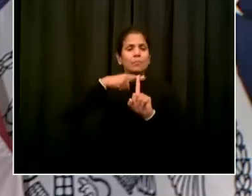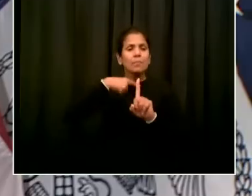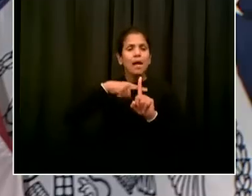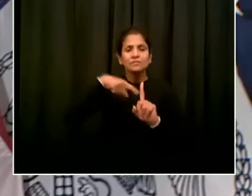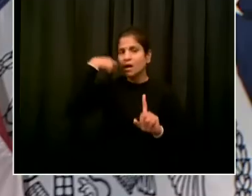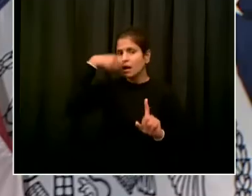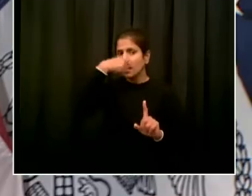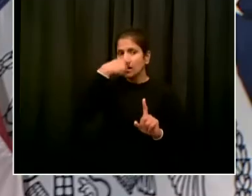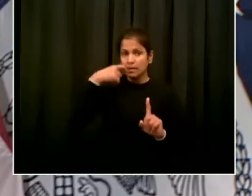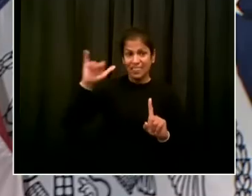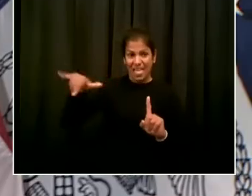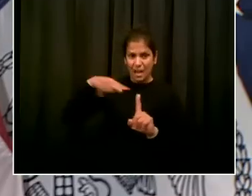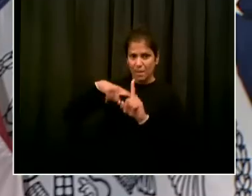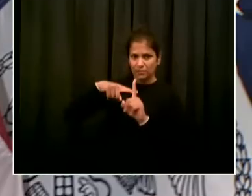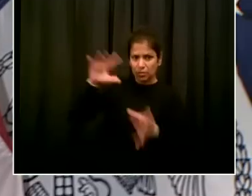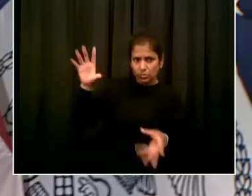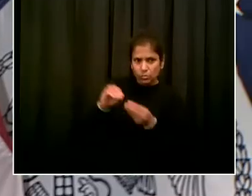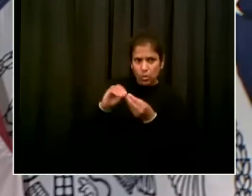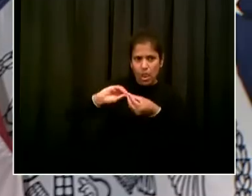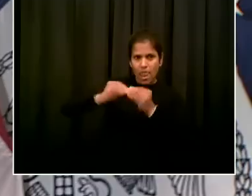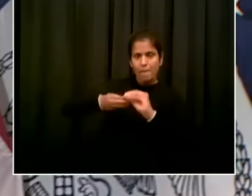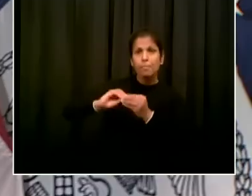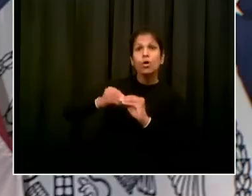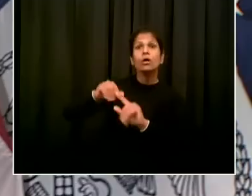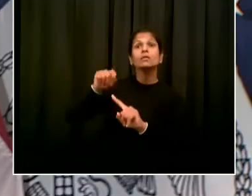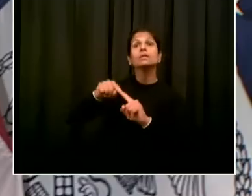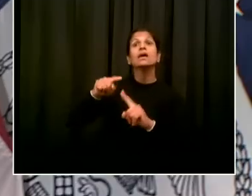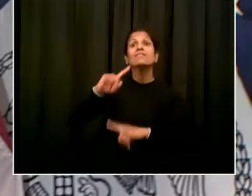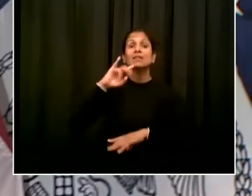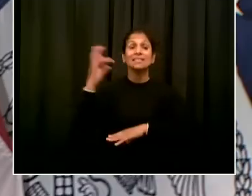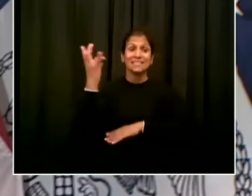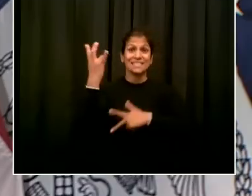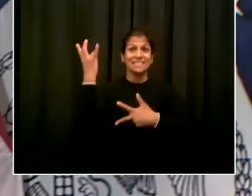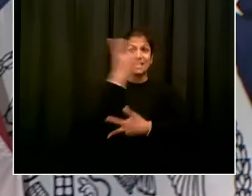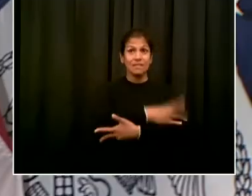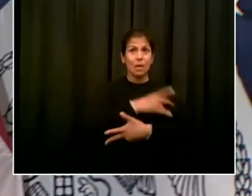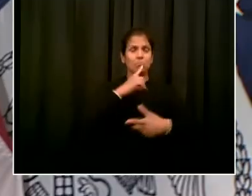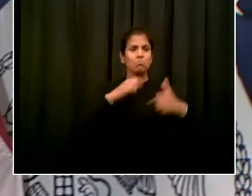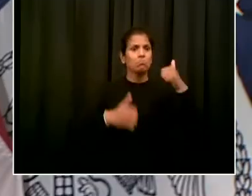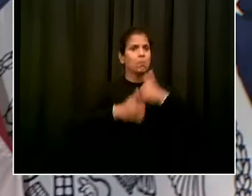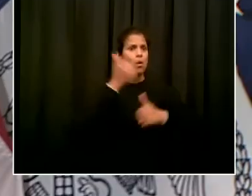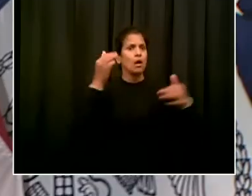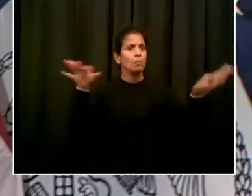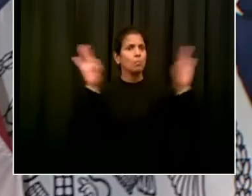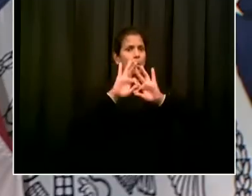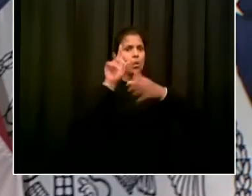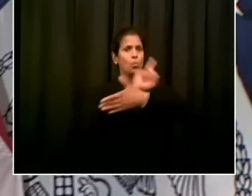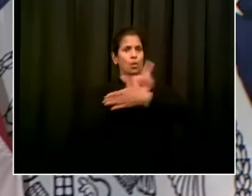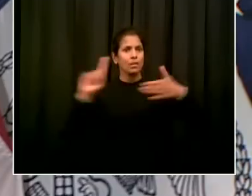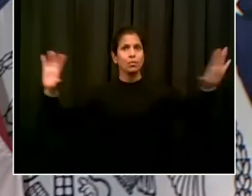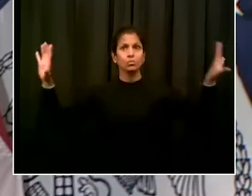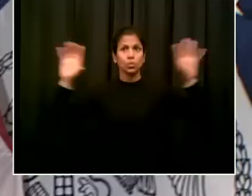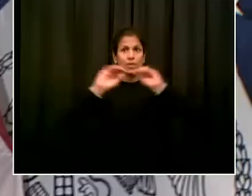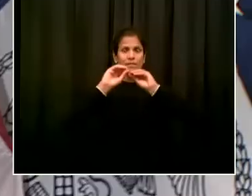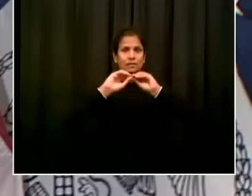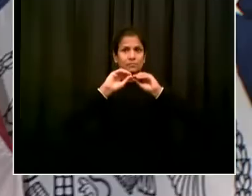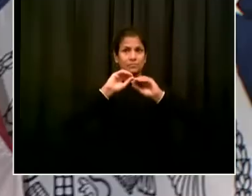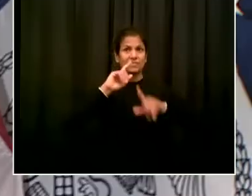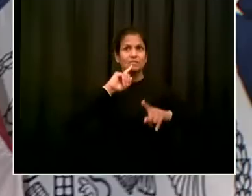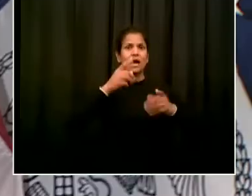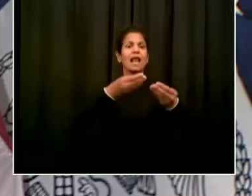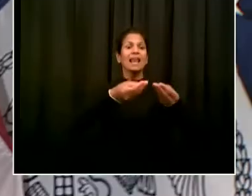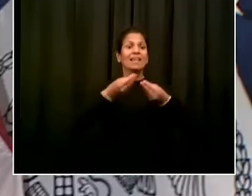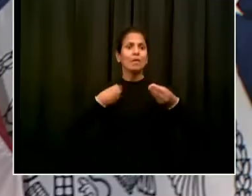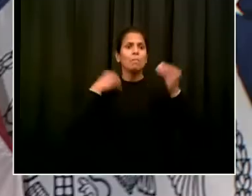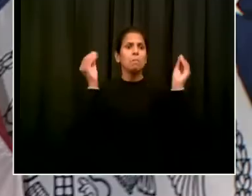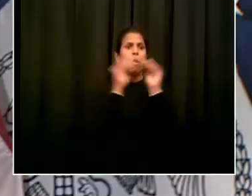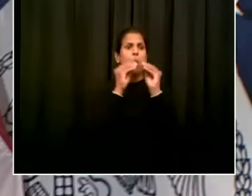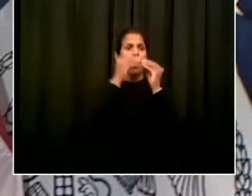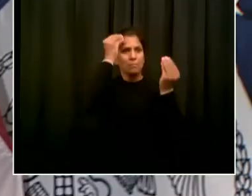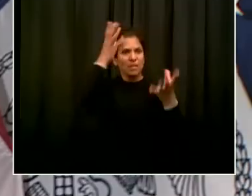WE'VE SEEN REAL CONCERN. WE